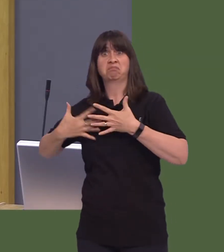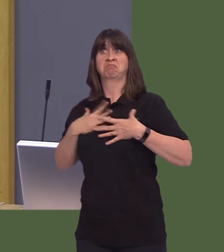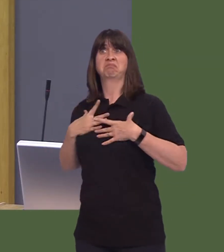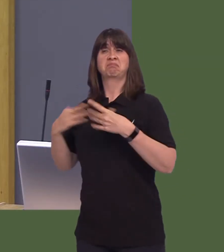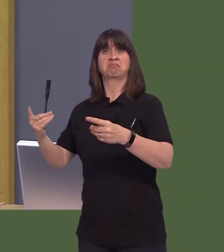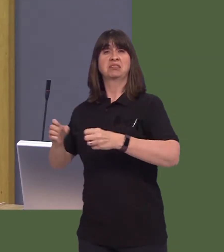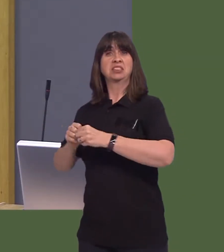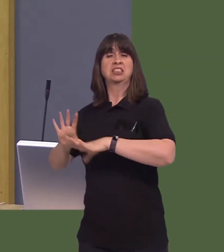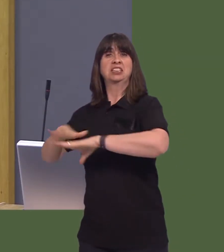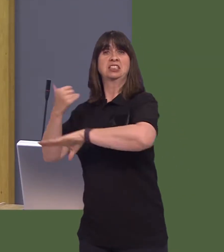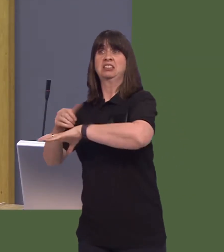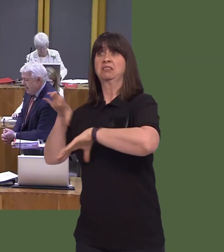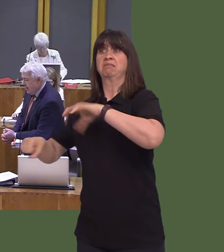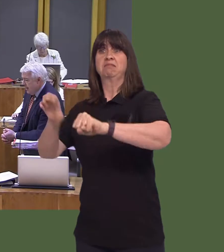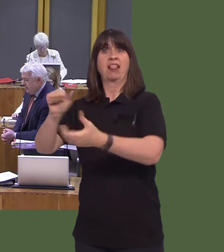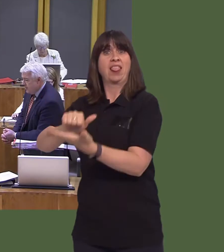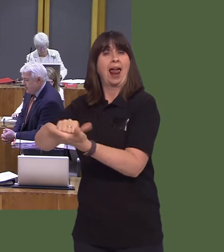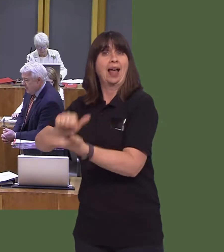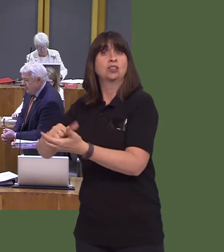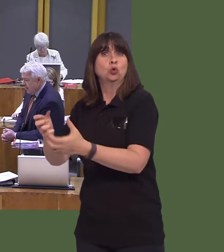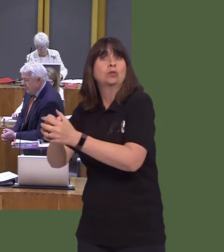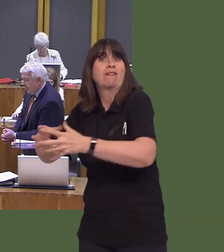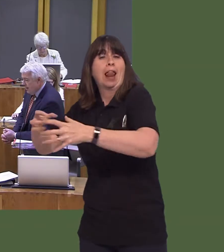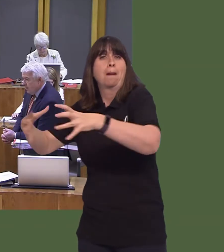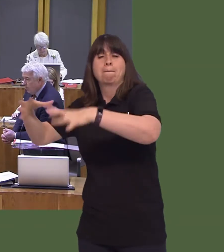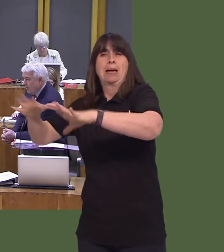because applications will come in in the absence of a development plan.